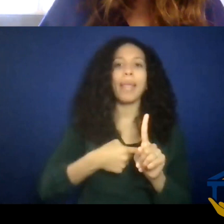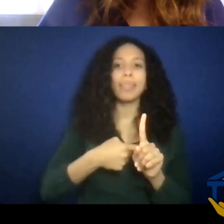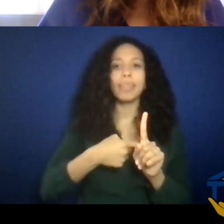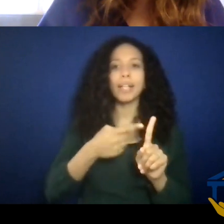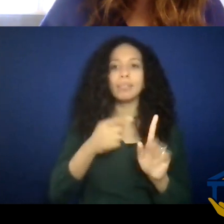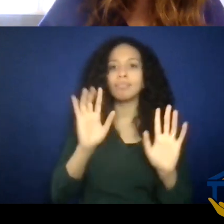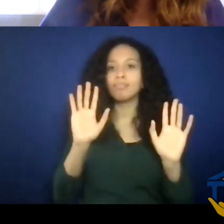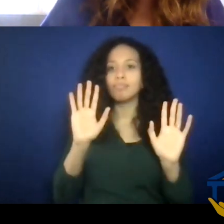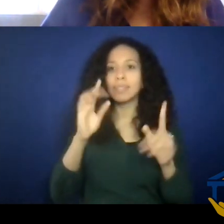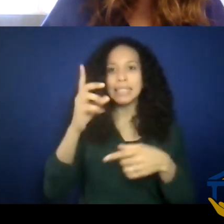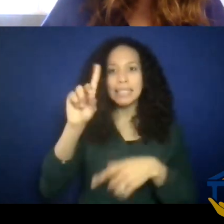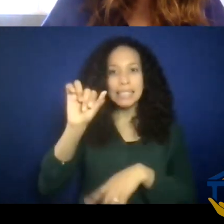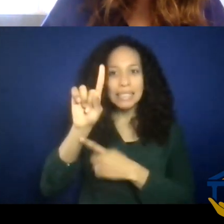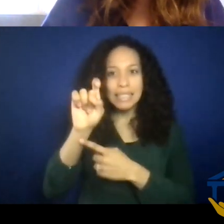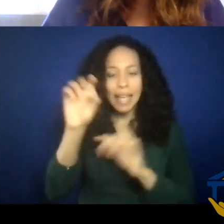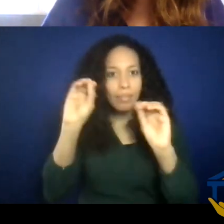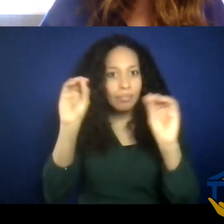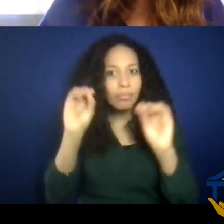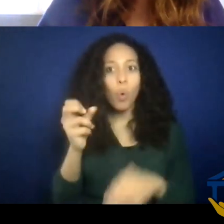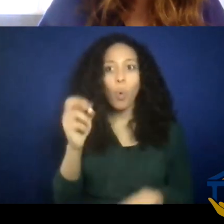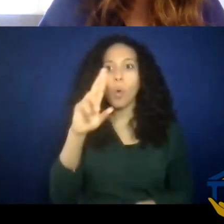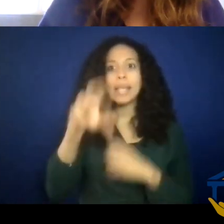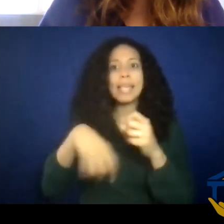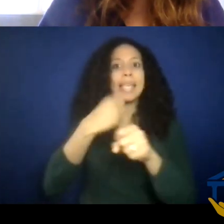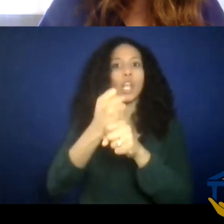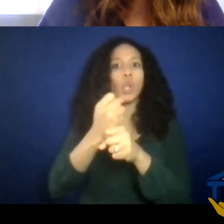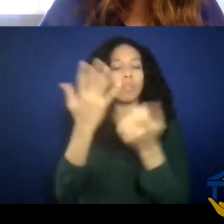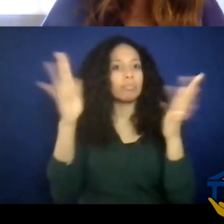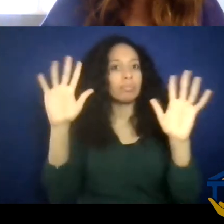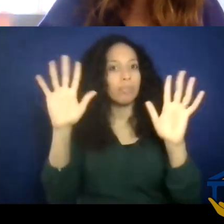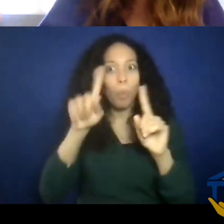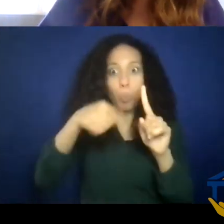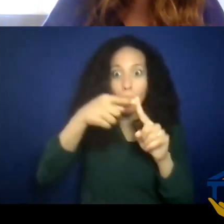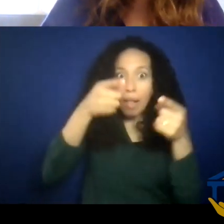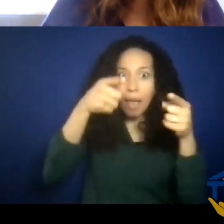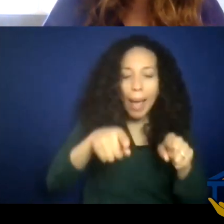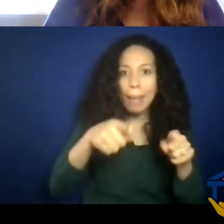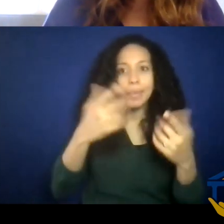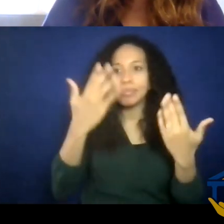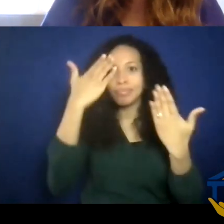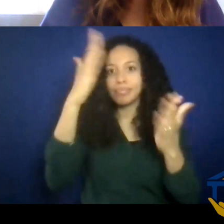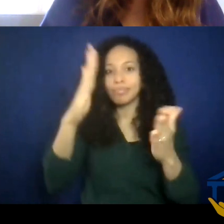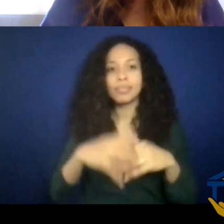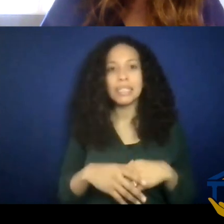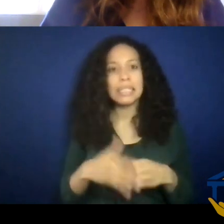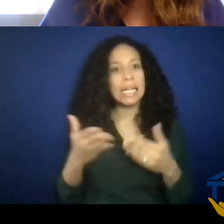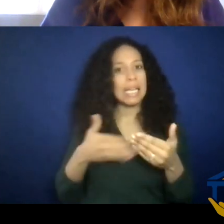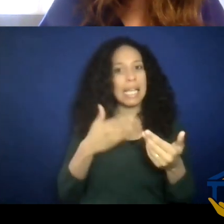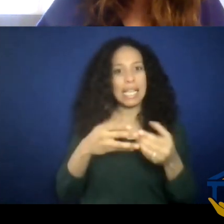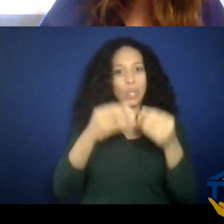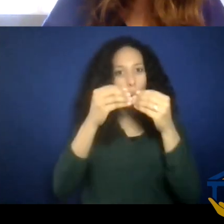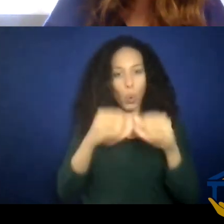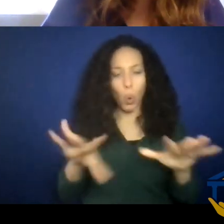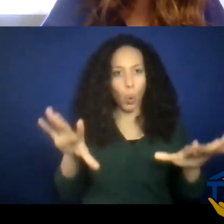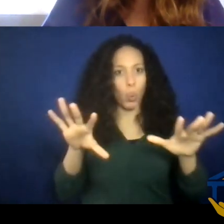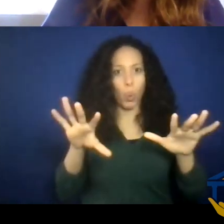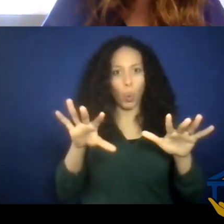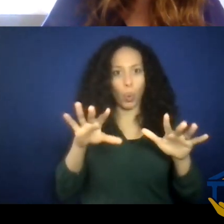um, or not date things at all and it's very easy to lose track throughout your child's education.